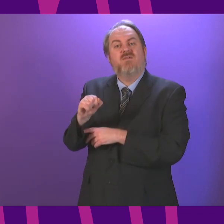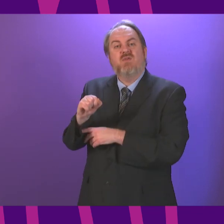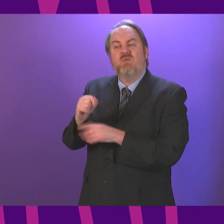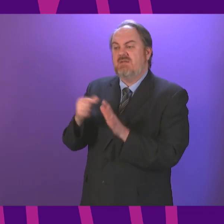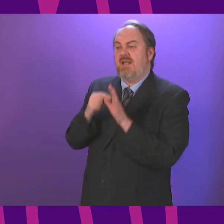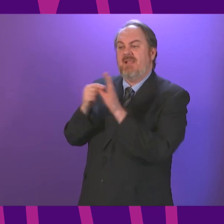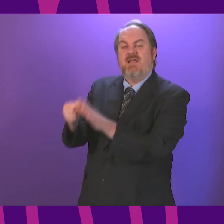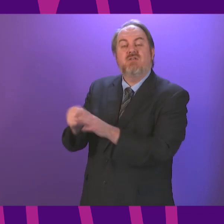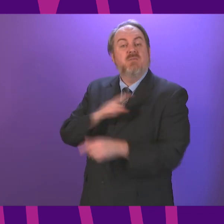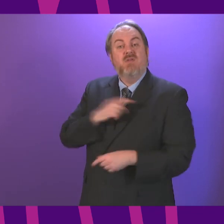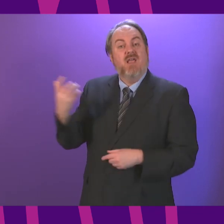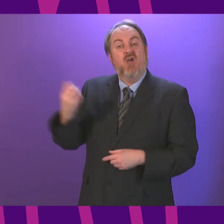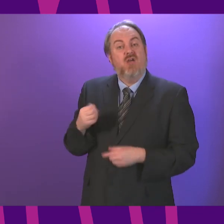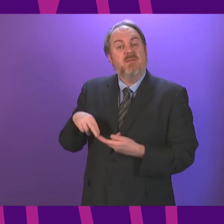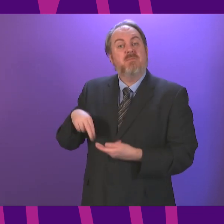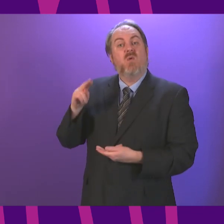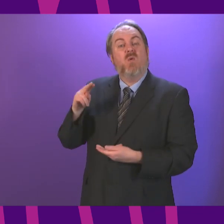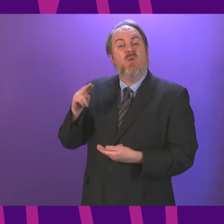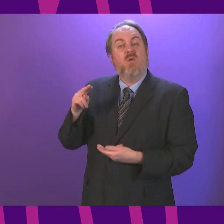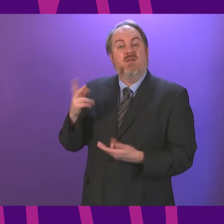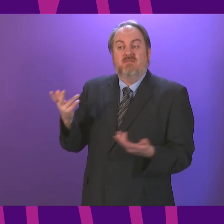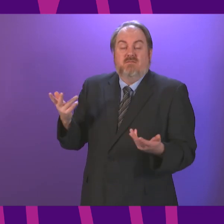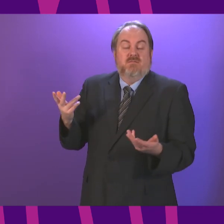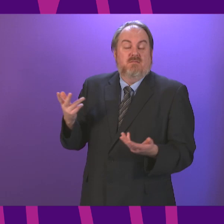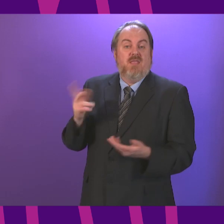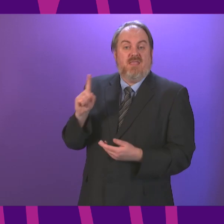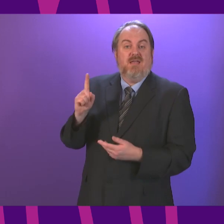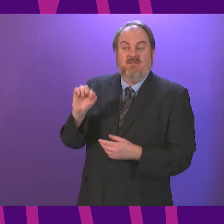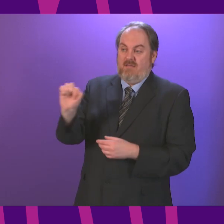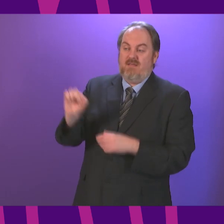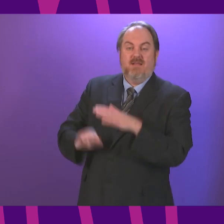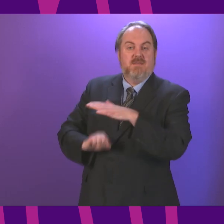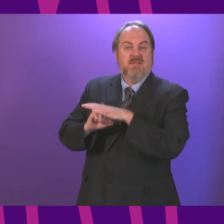We significantly increased that threshold in February. We will begin reporting the impact